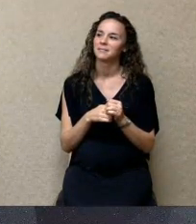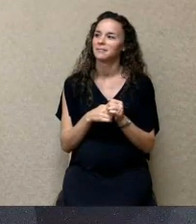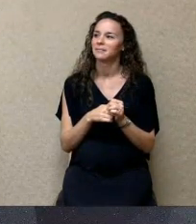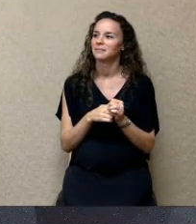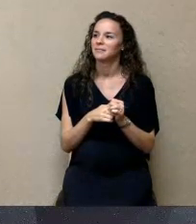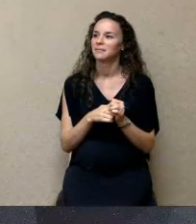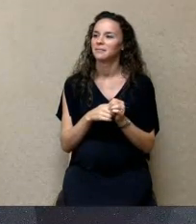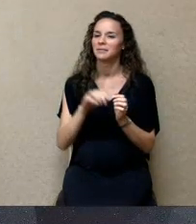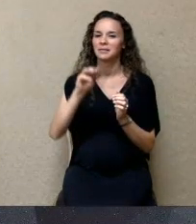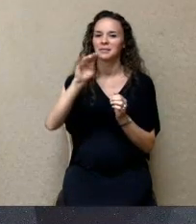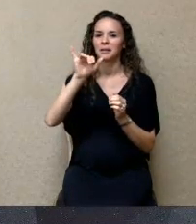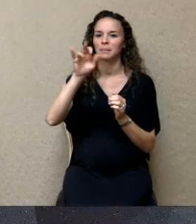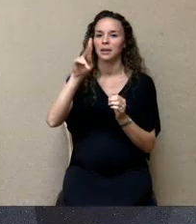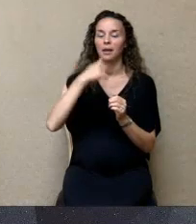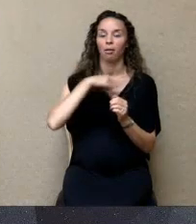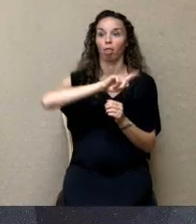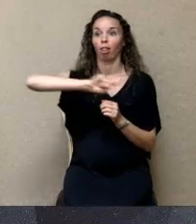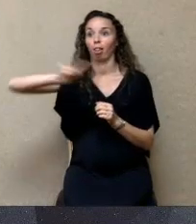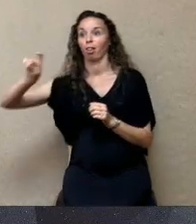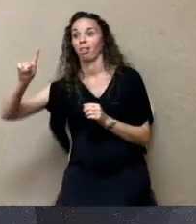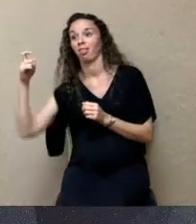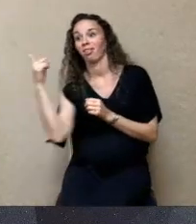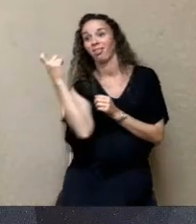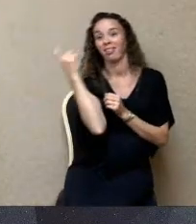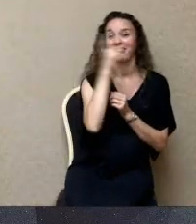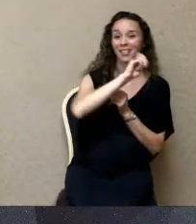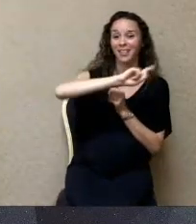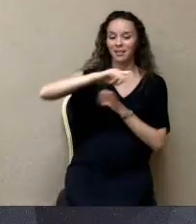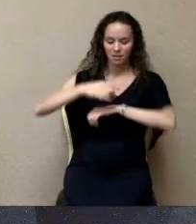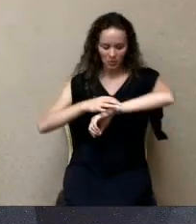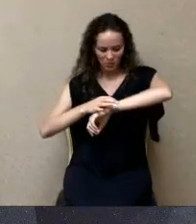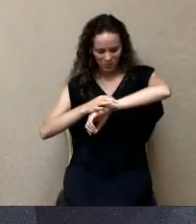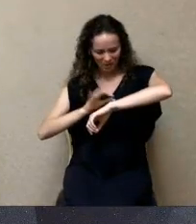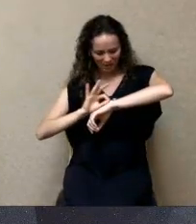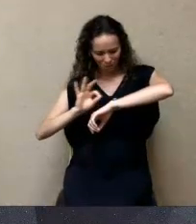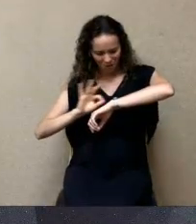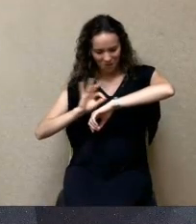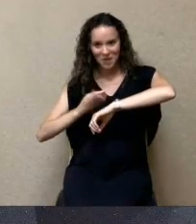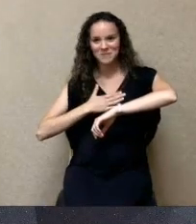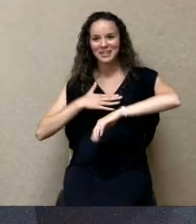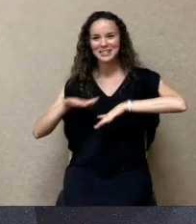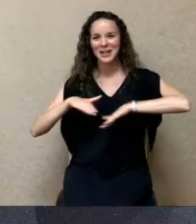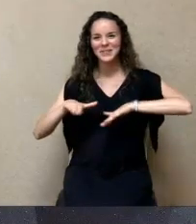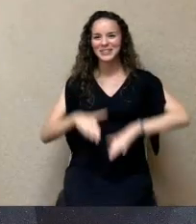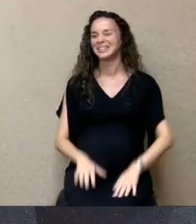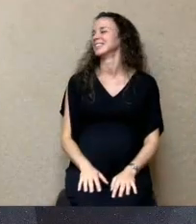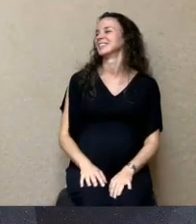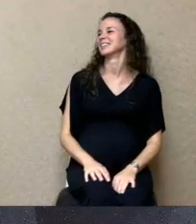I'm getting my steps in. I'll just step right over to training camp.